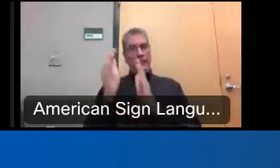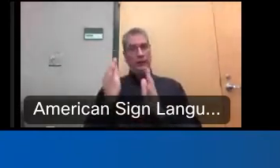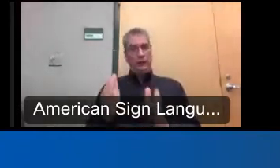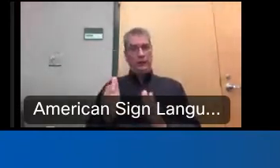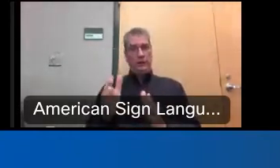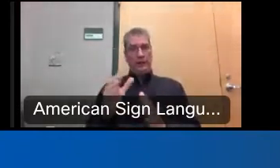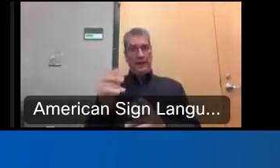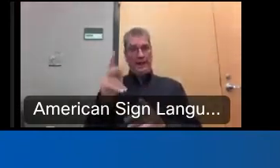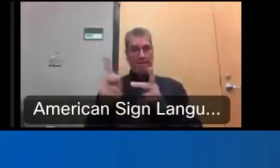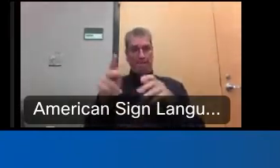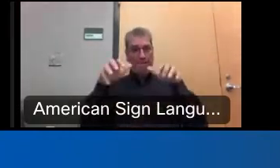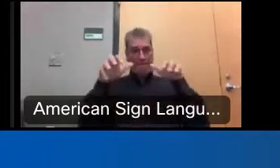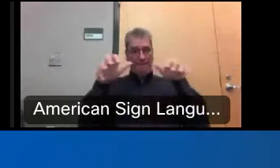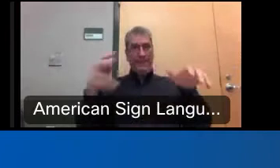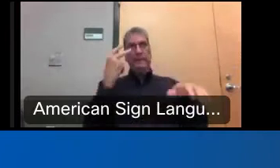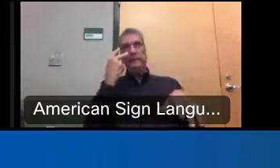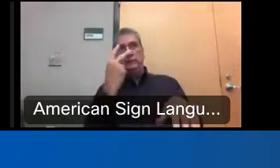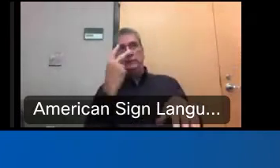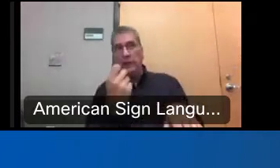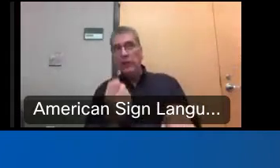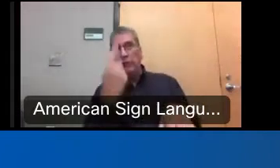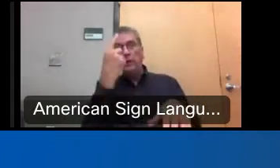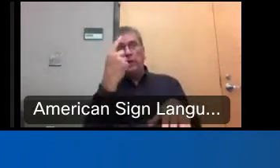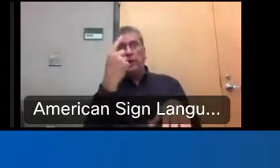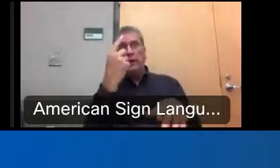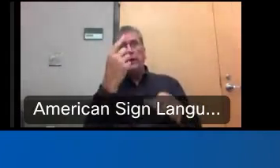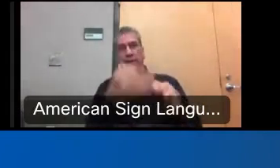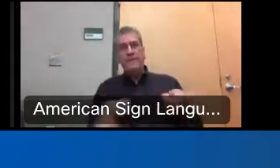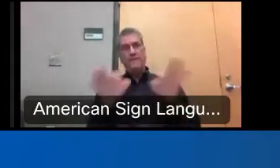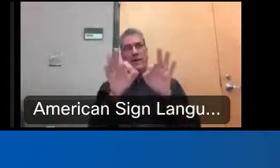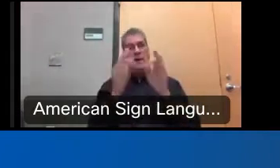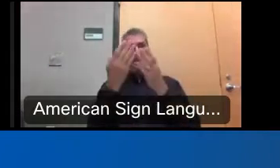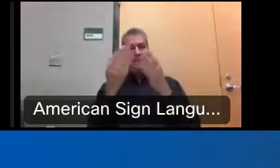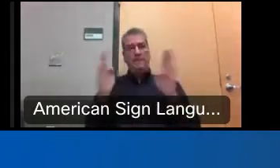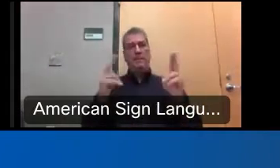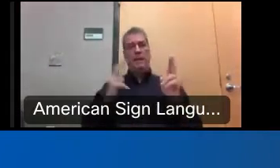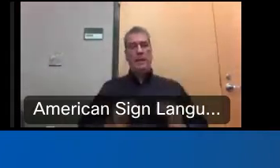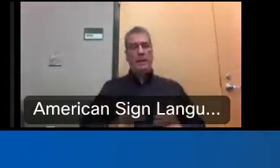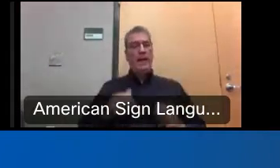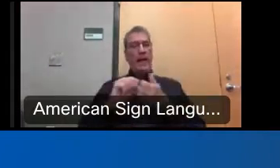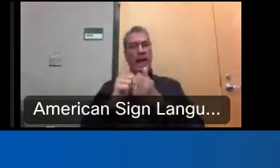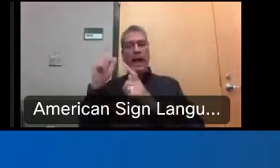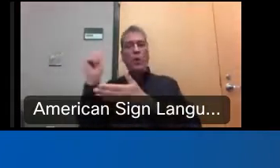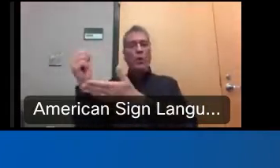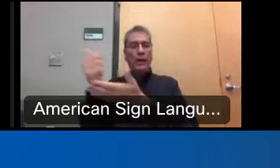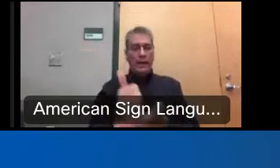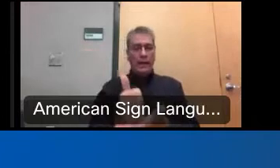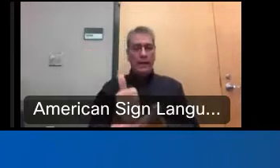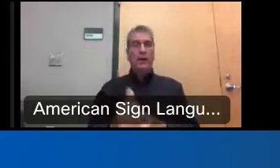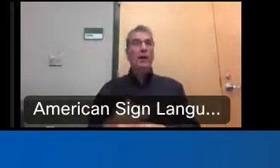seeing and understanding the value of public health and what it has to contribute. and what it has to contribute After all again, here we are, we're very successful.